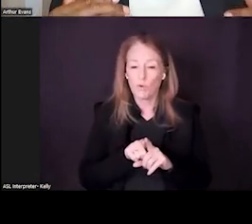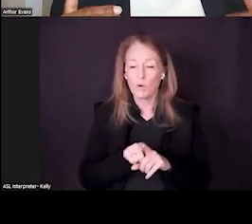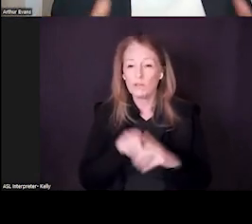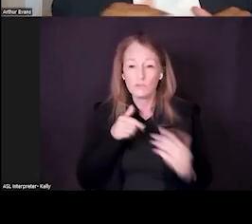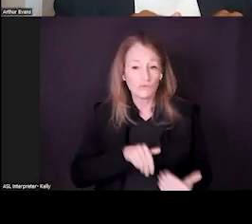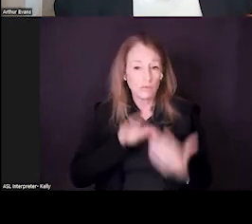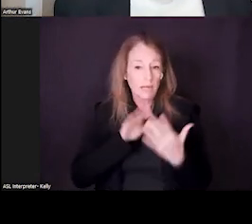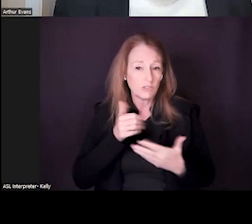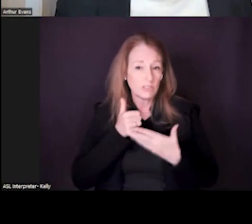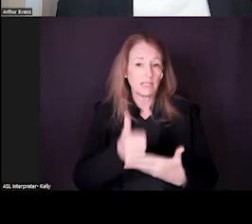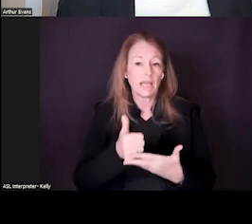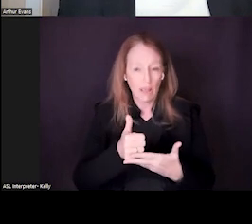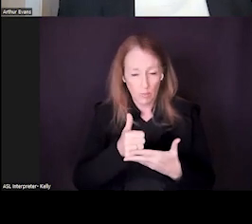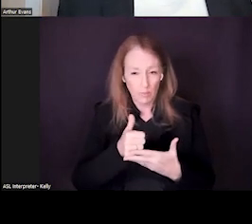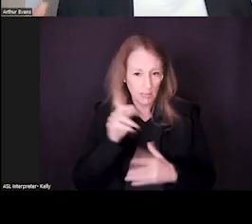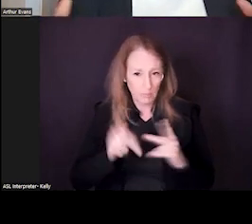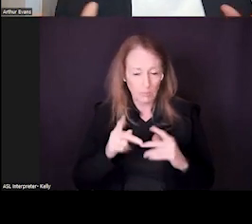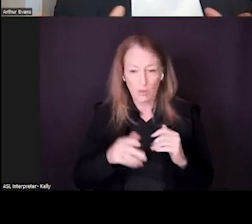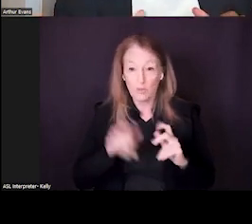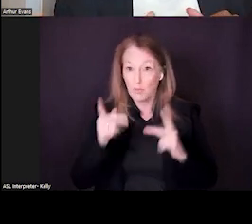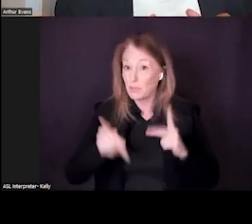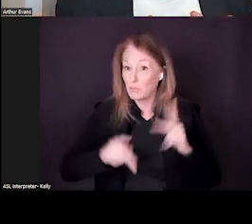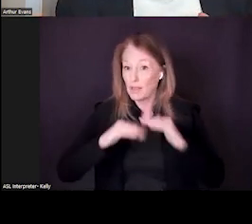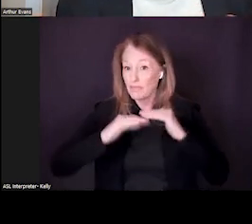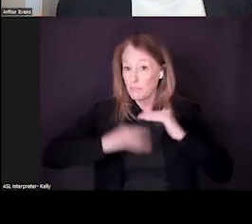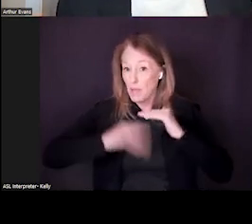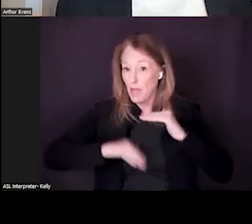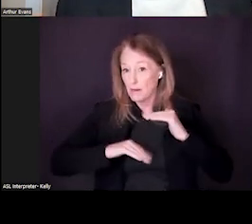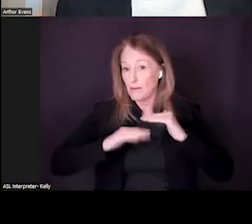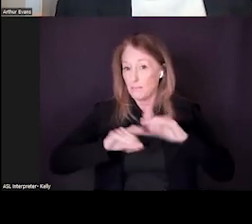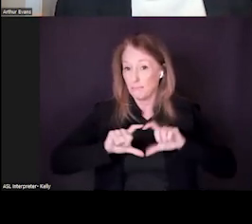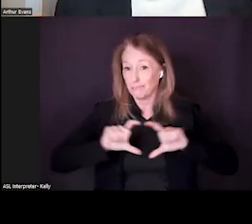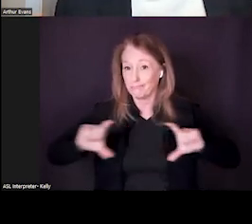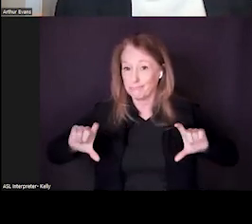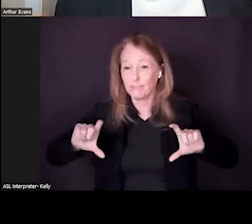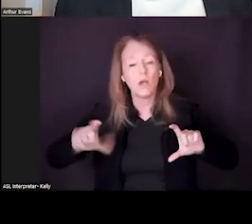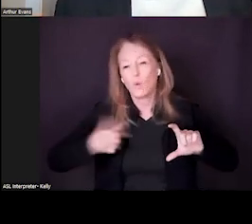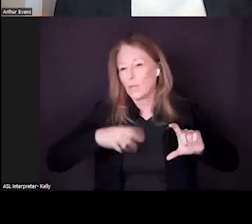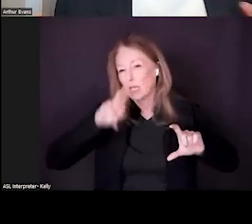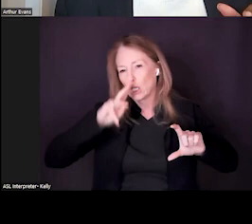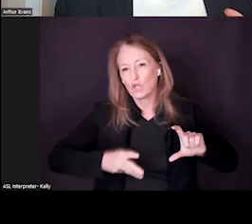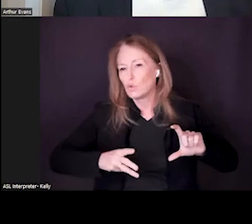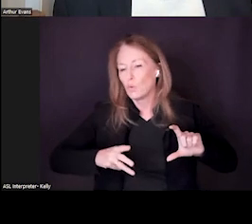PEOPLE HEALTHY AND THE KEY PART AT THE BOTTOM IS WE ALMOST COMPLETELY IGNORE IN THE MENTAL HEALTH FIELD IN WAYS THAT WE